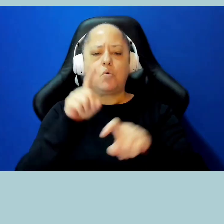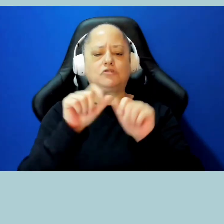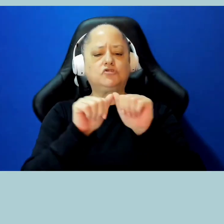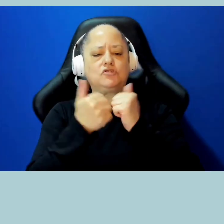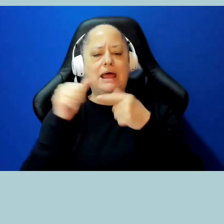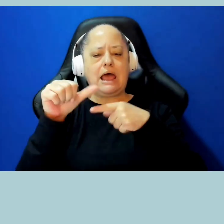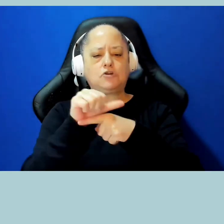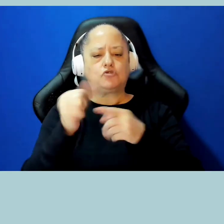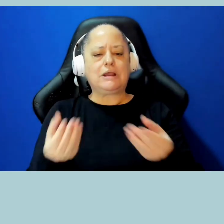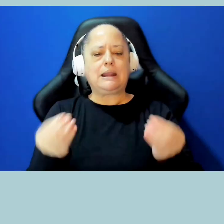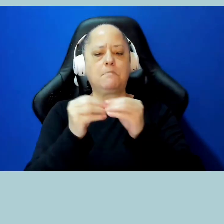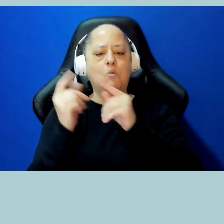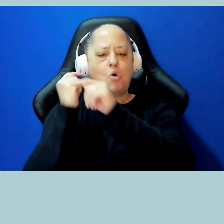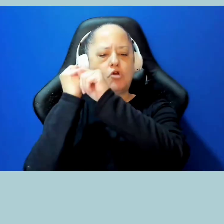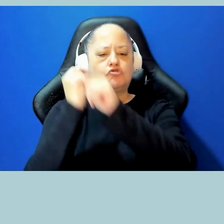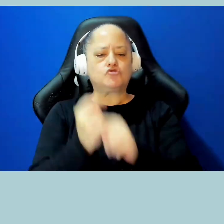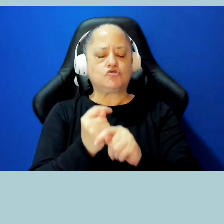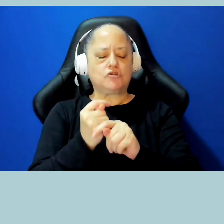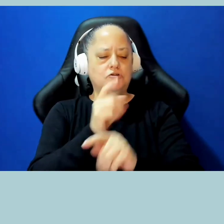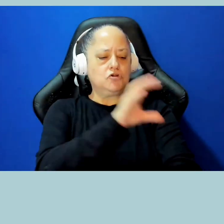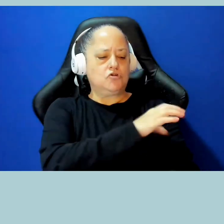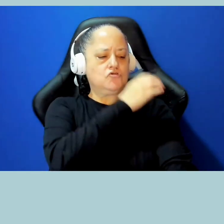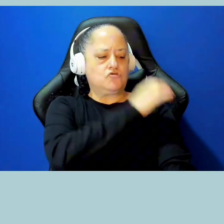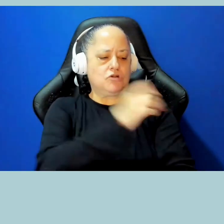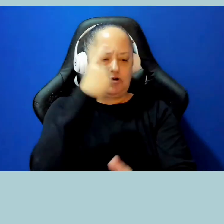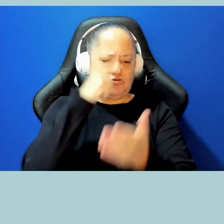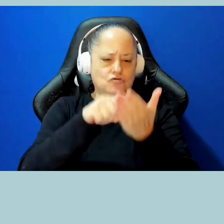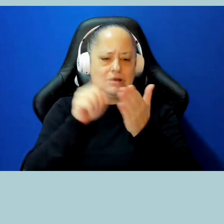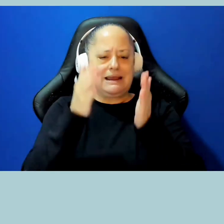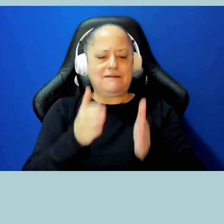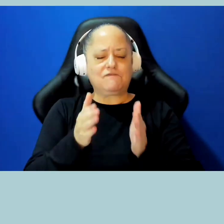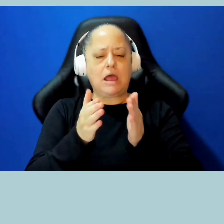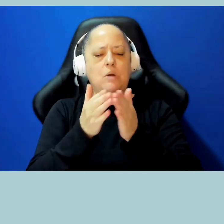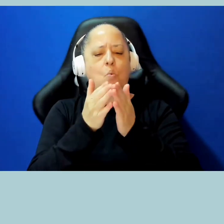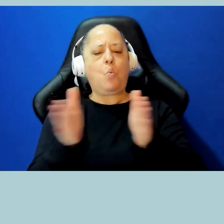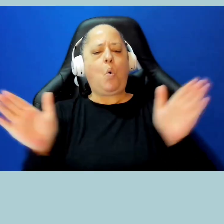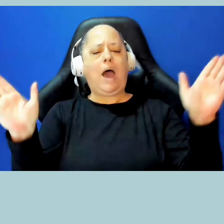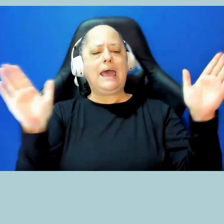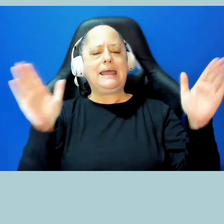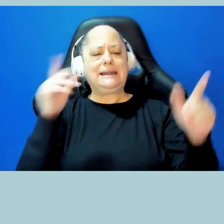traditional clinical investigators to widen their perspectives about things like the social model